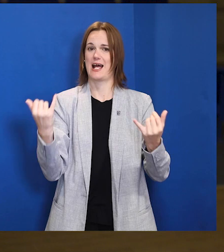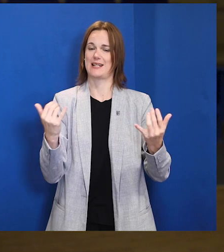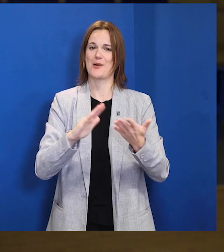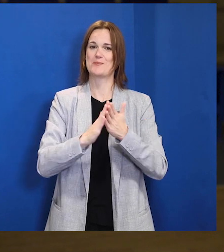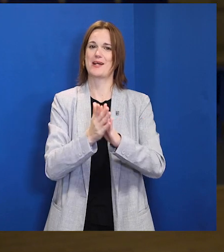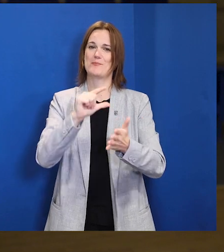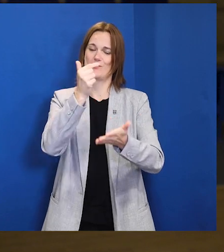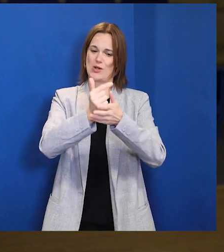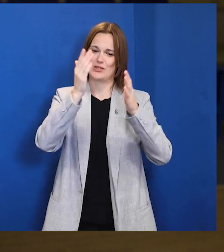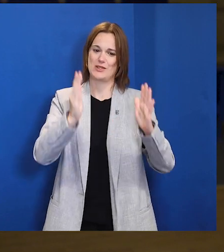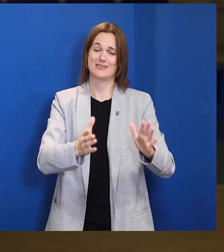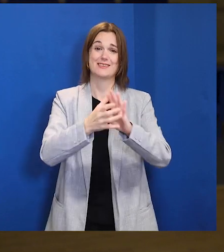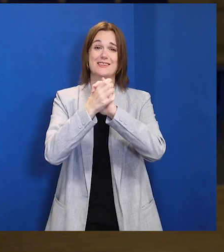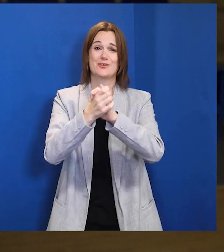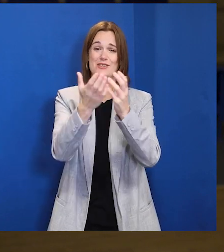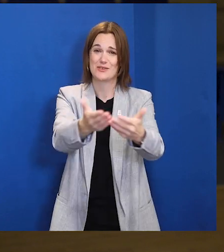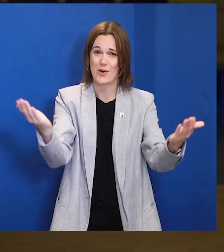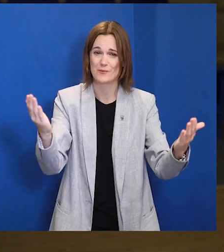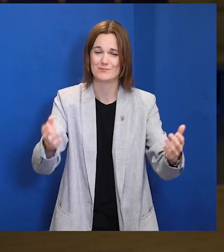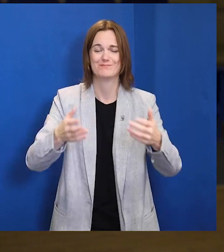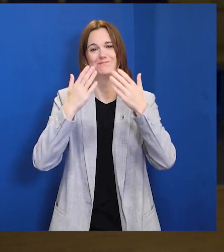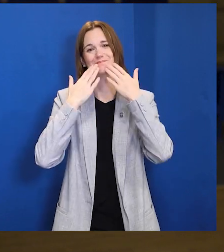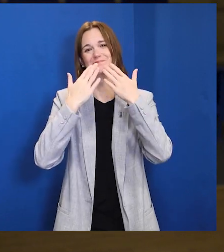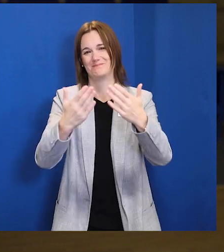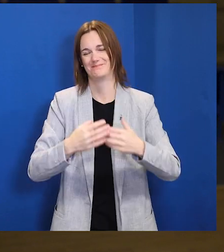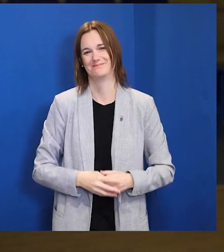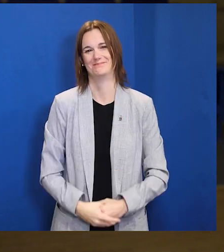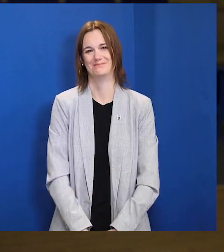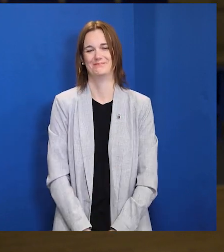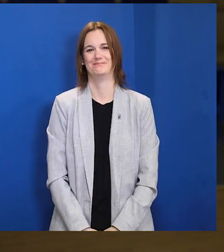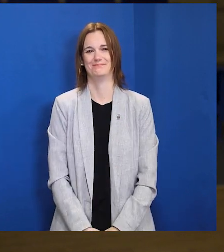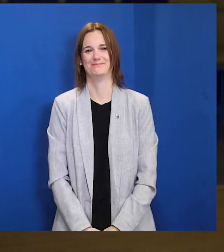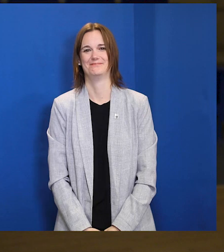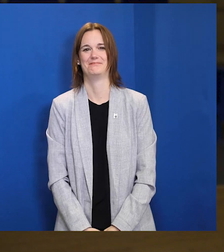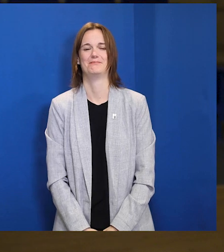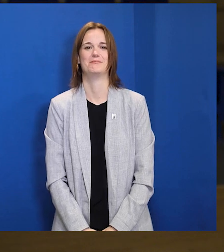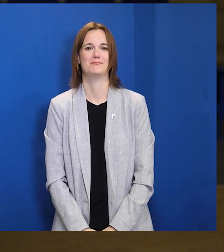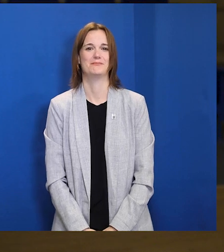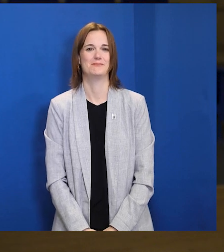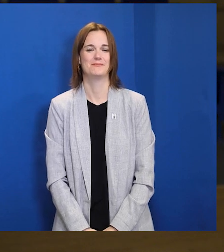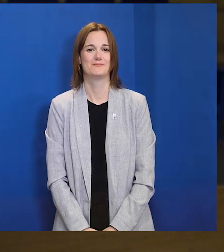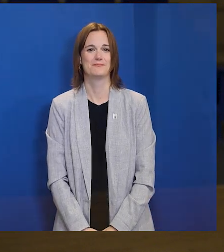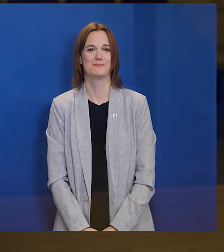we gathered here to learn, and we have become NSCC Alumni. Congratulations to all.